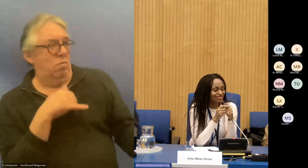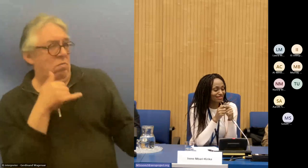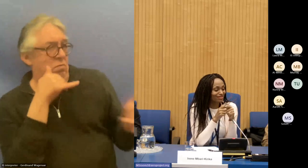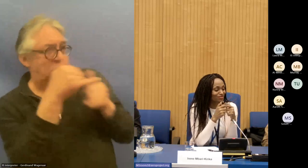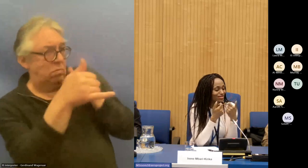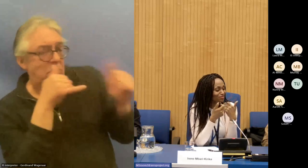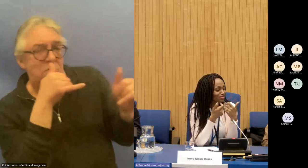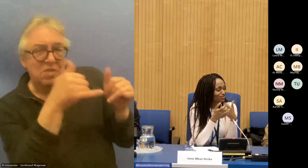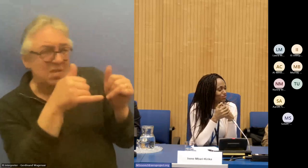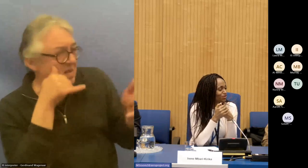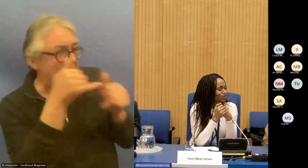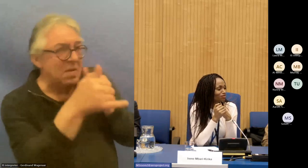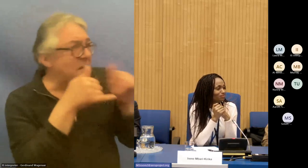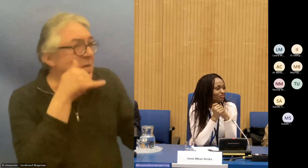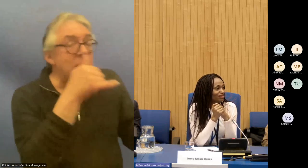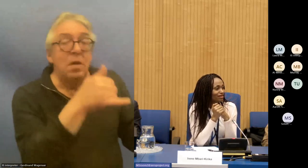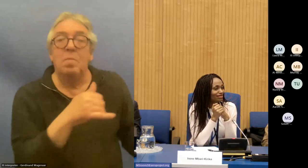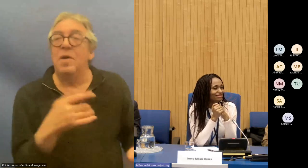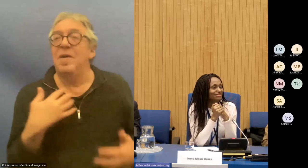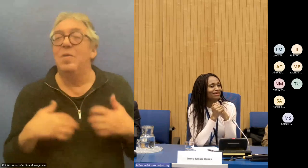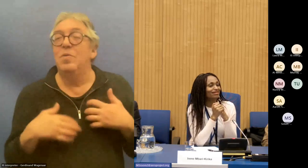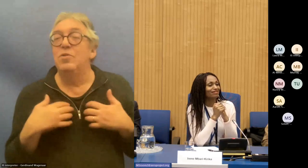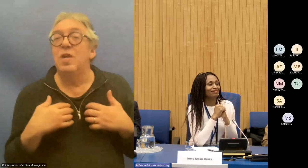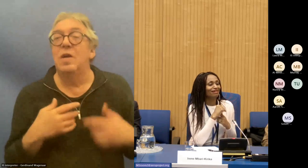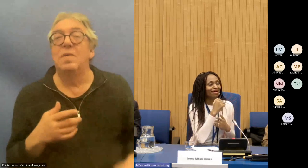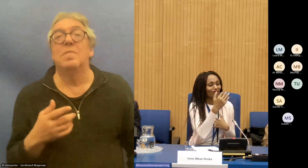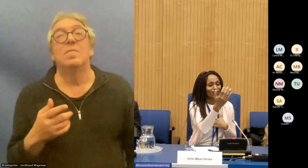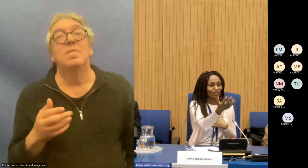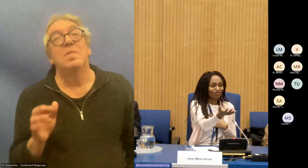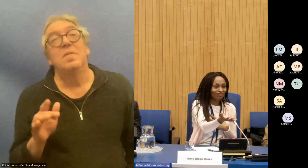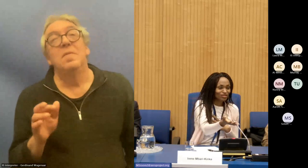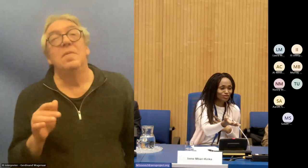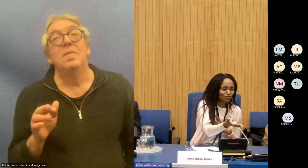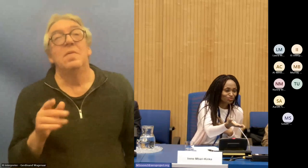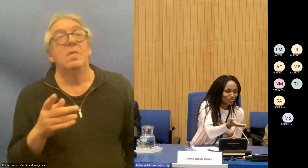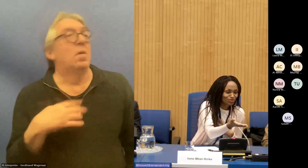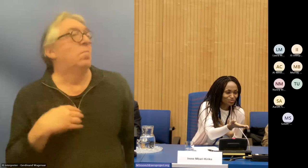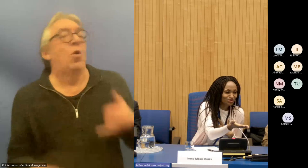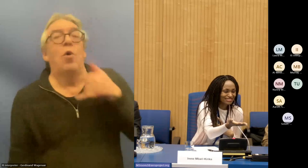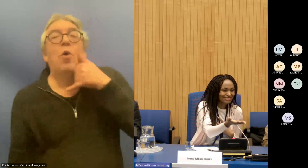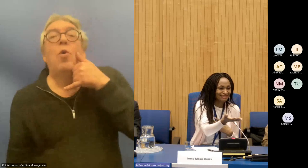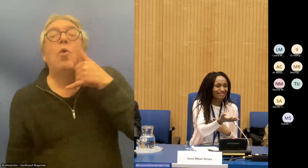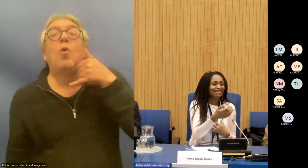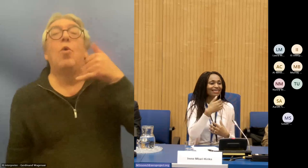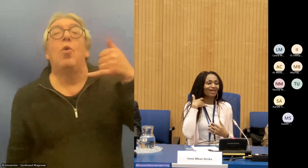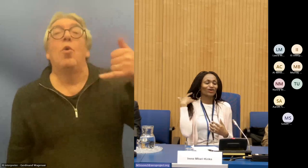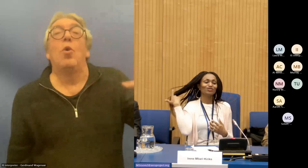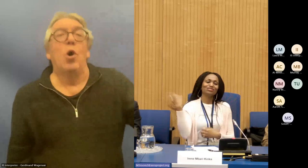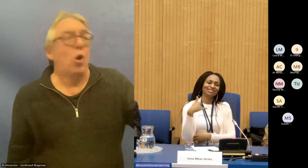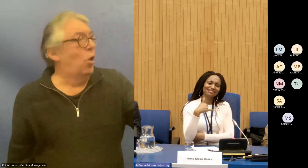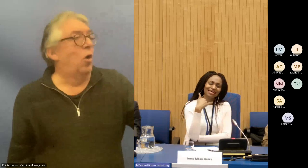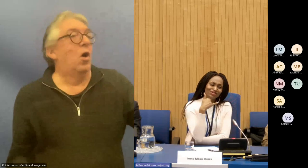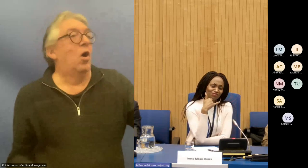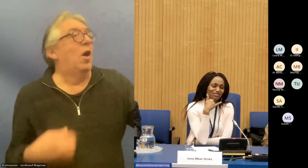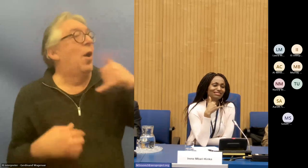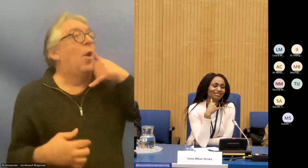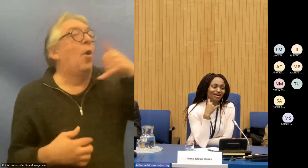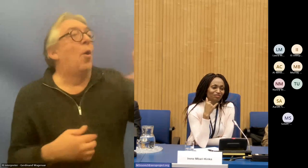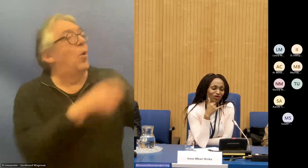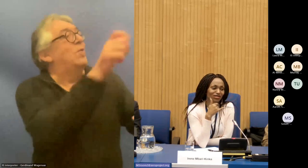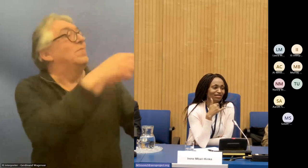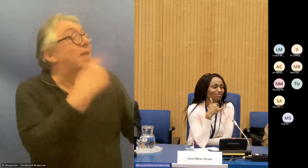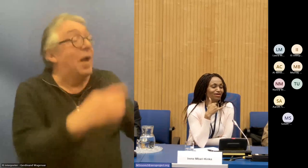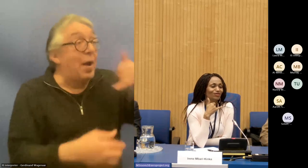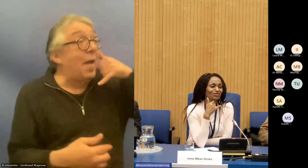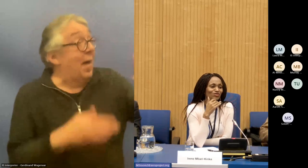is that every time we made a phone call, and let's say, I call to Boise. I said, I'm calling about